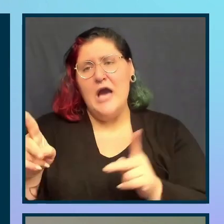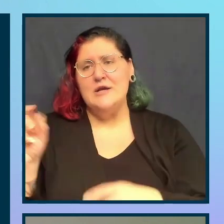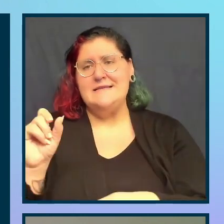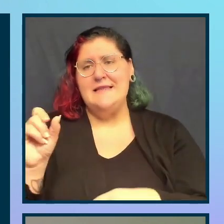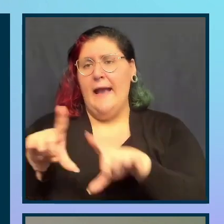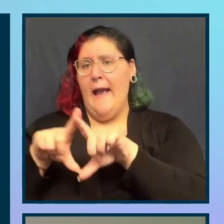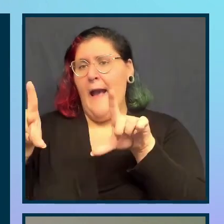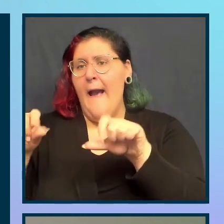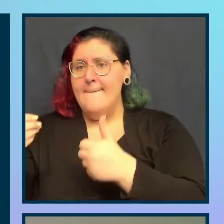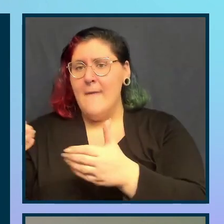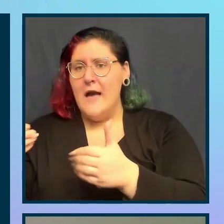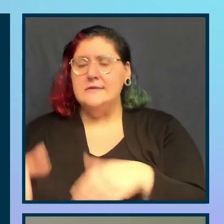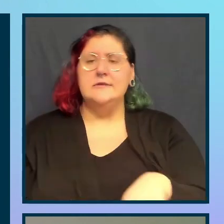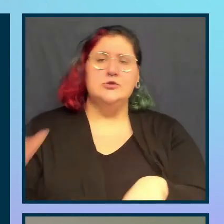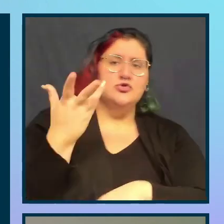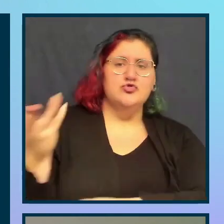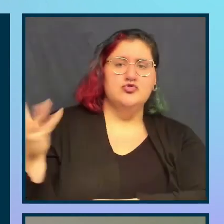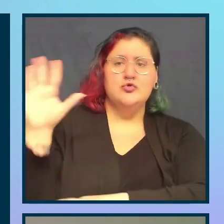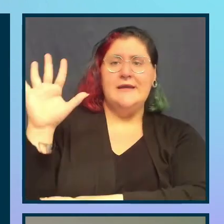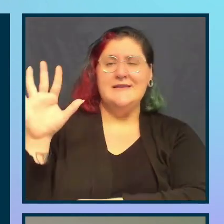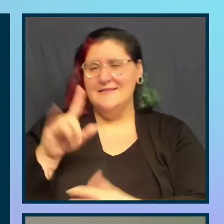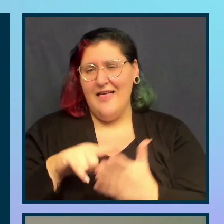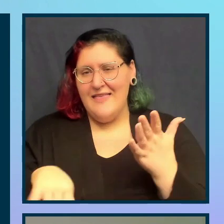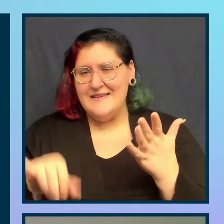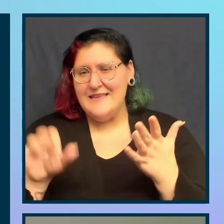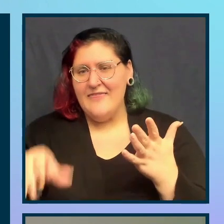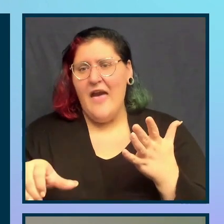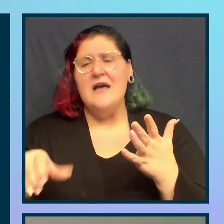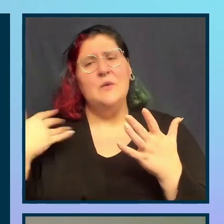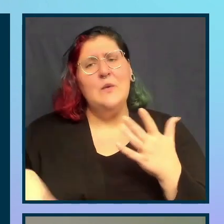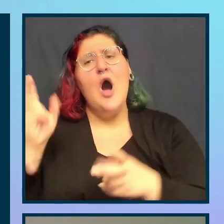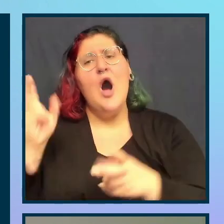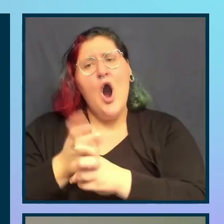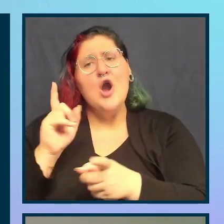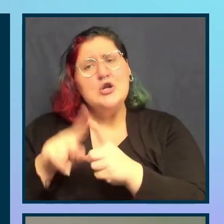and hard to do well, and have a lot of nuance, and gotchas, and things like that. But when I say well-defined, I mean,